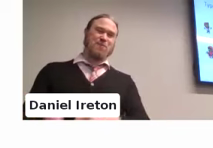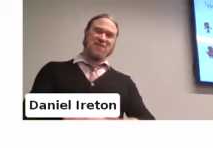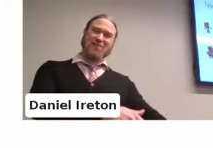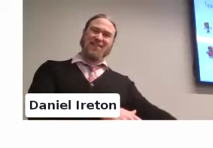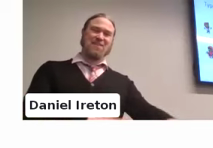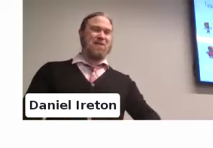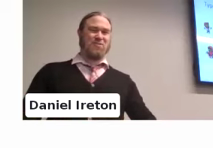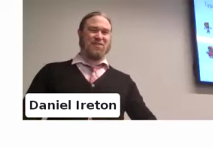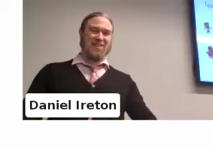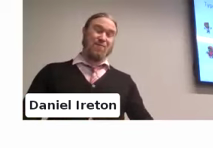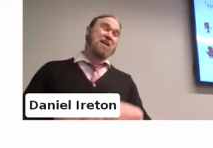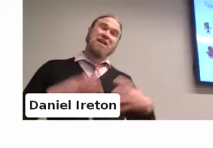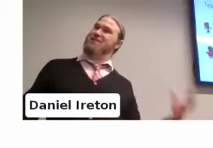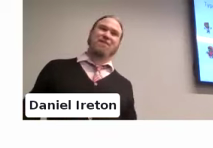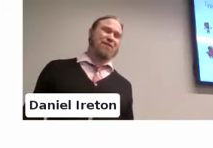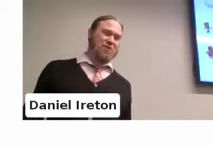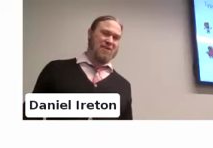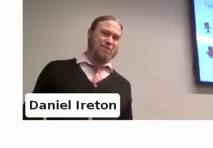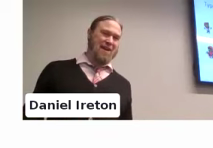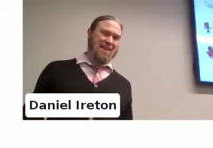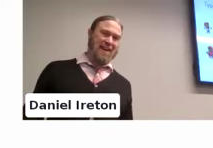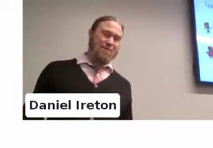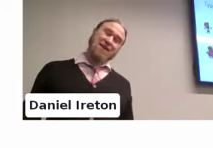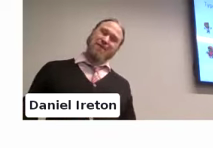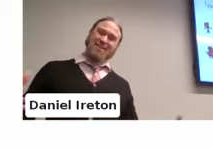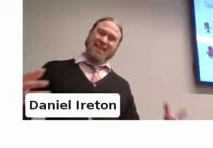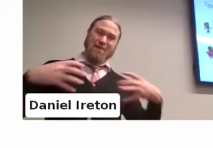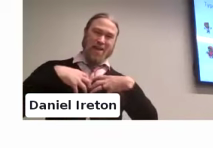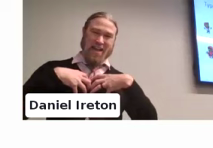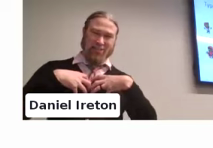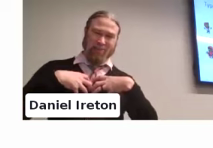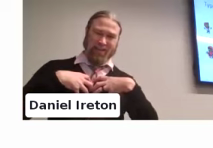Their game might be I want to make Jeff angry.